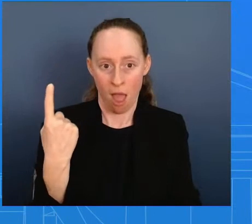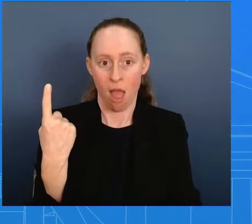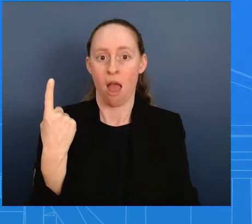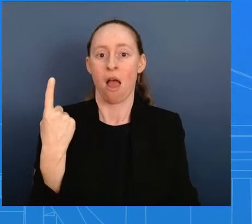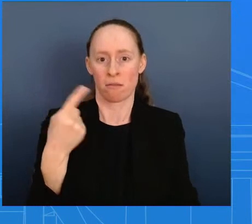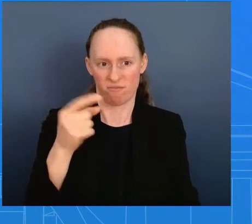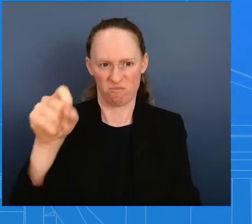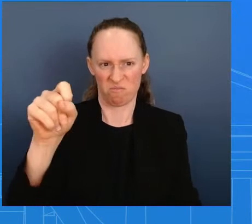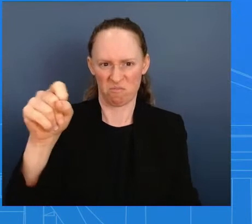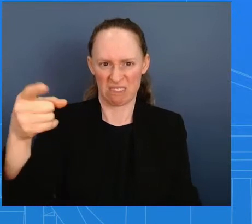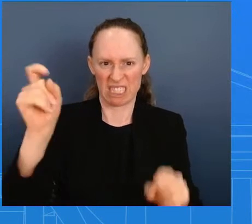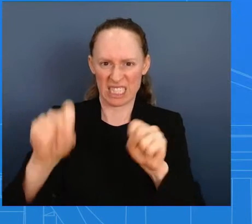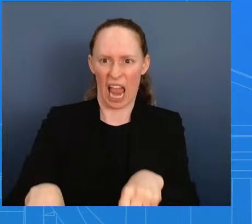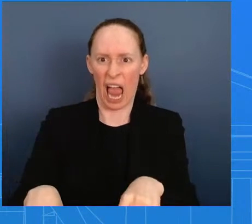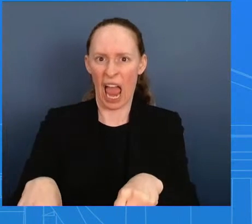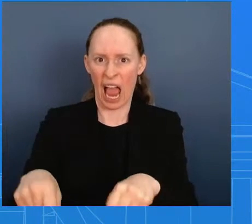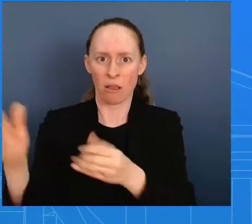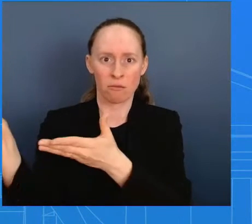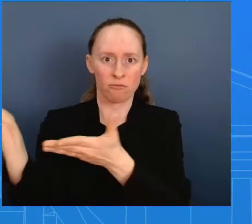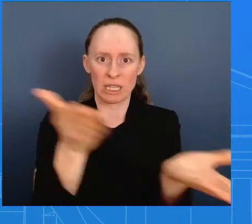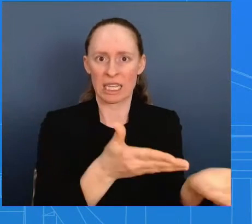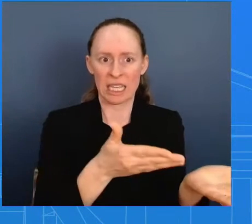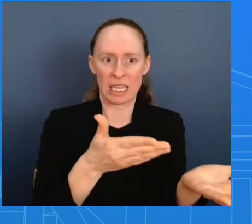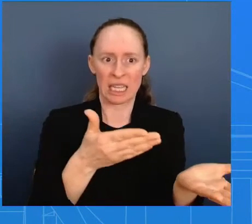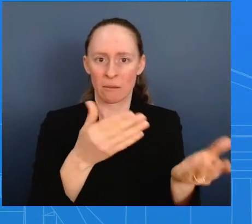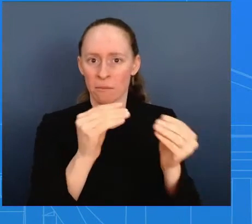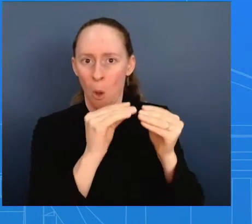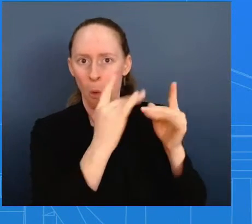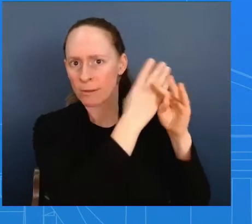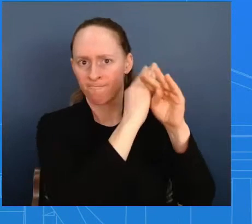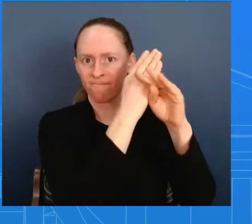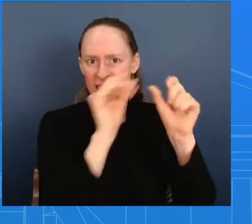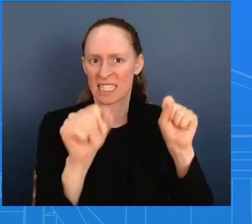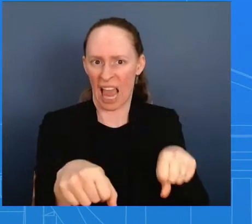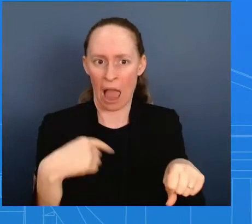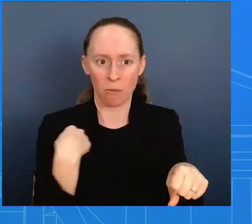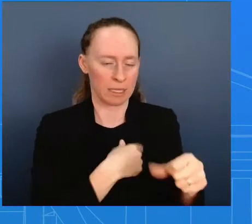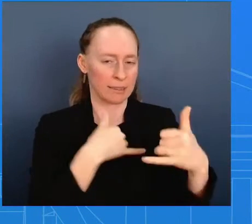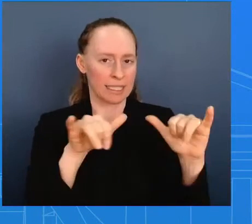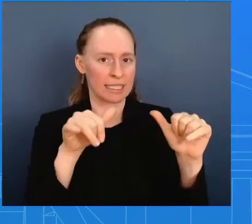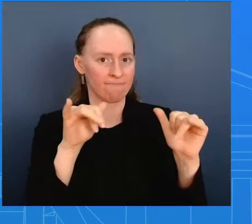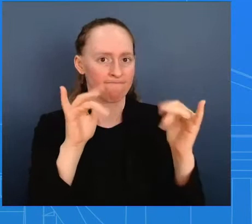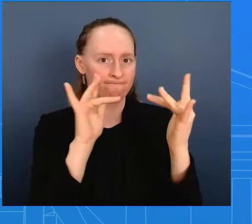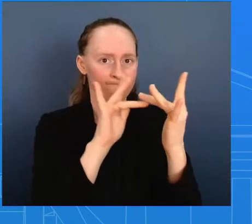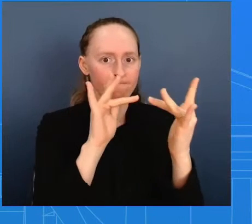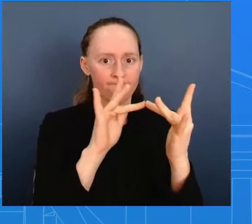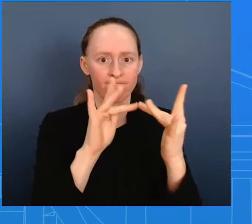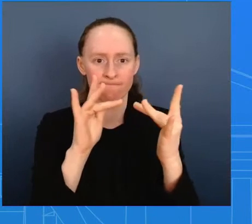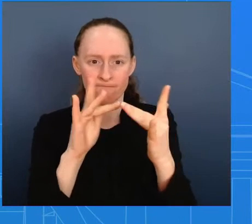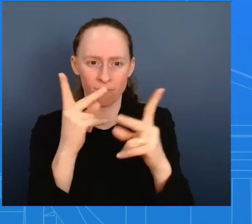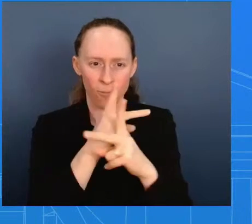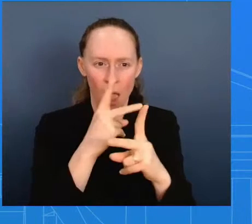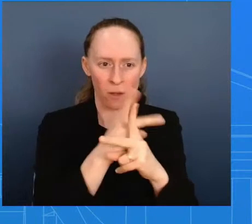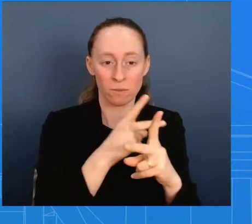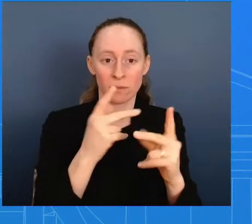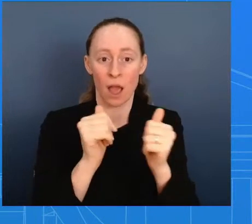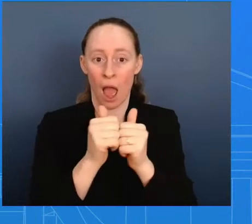We're working on more. That's just something that we're going to continue to try to procure. And beyond Patriots, we're looking for other systems,